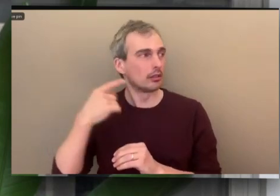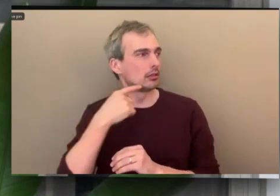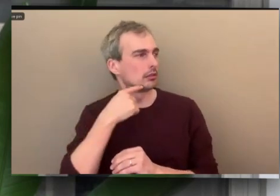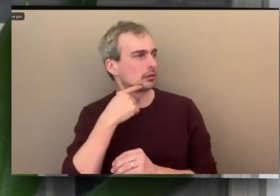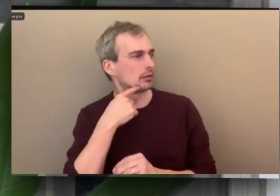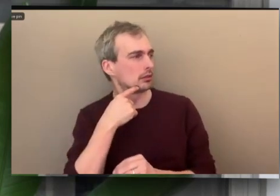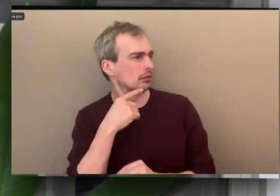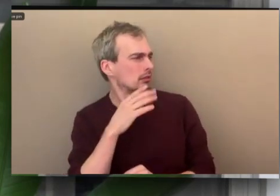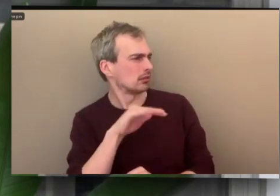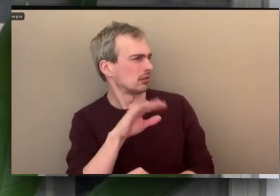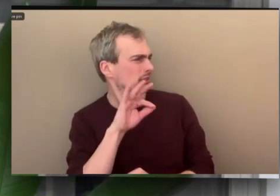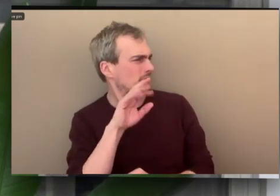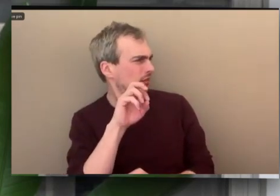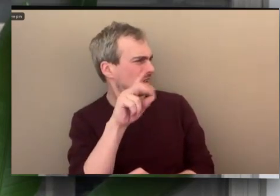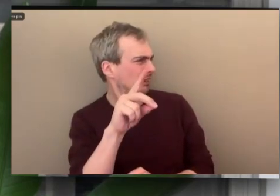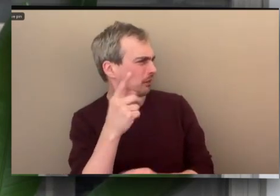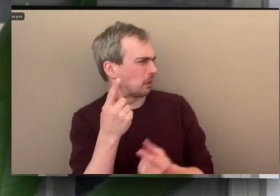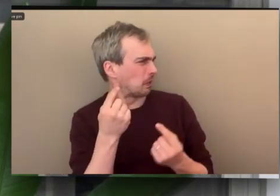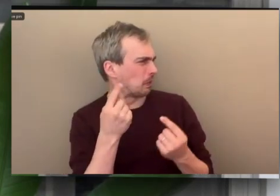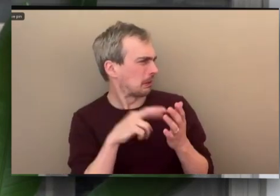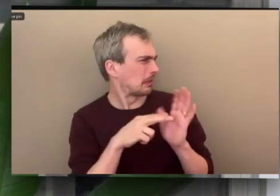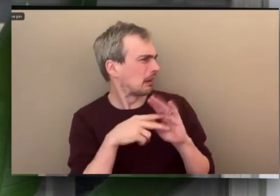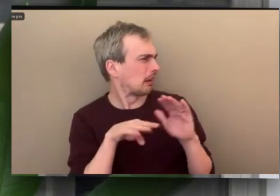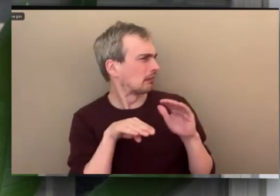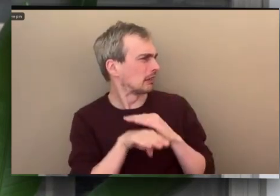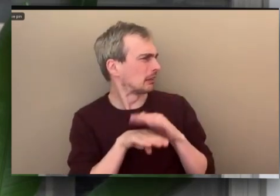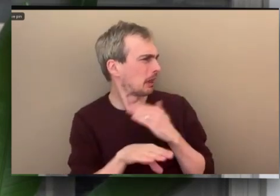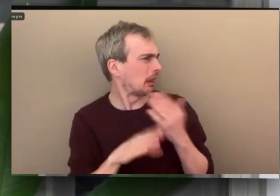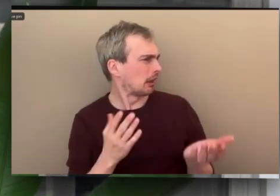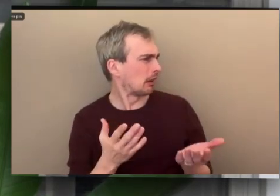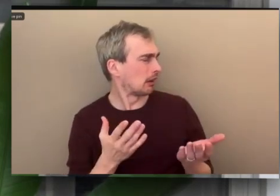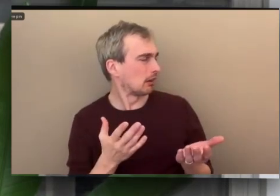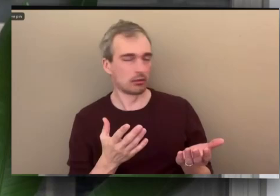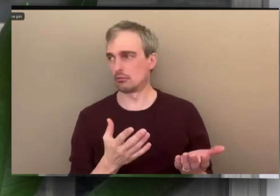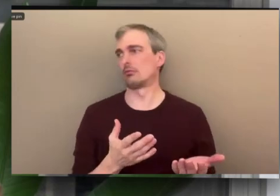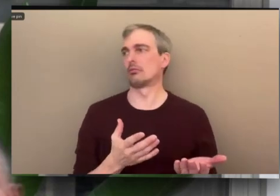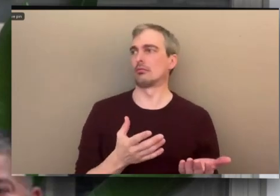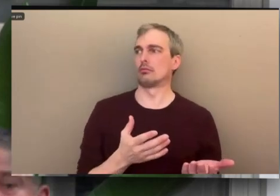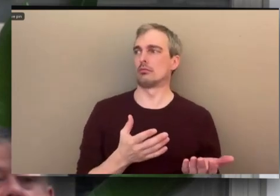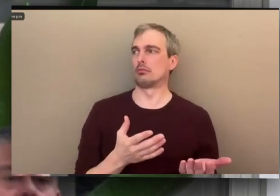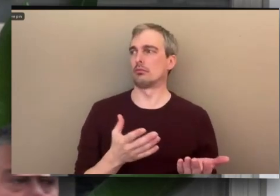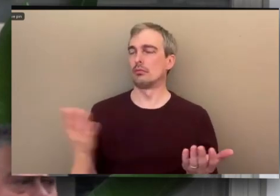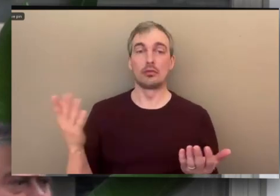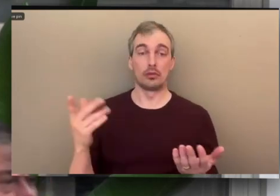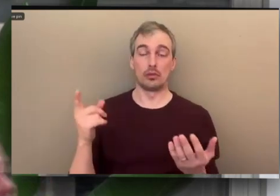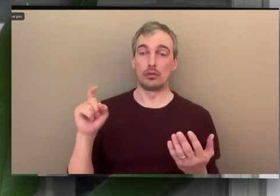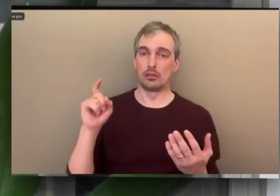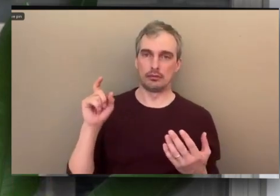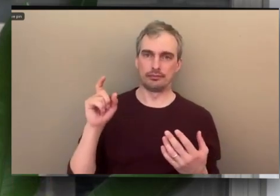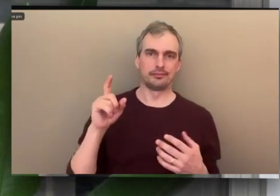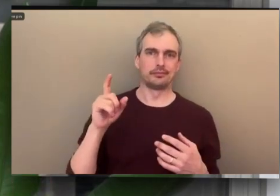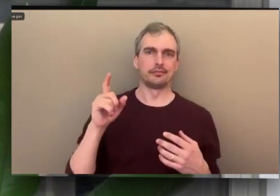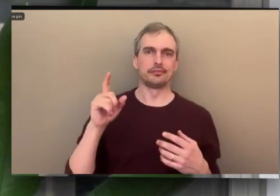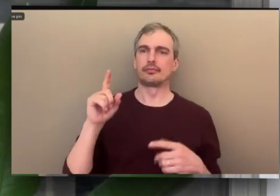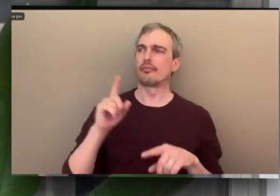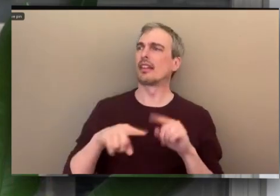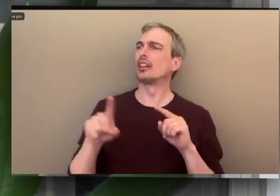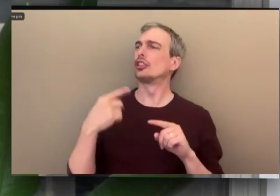So you've got to take some ownership too. You can't just say accessibility is important. It's up to each of us to really go out and teach people what